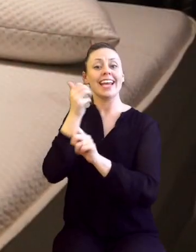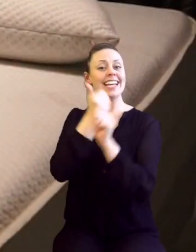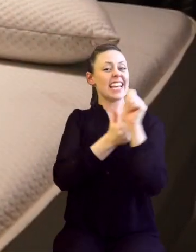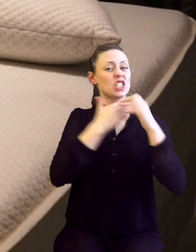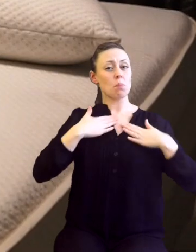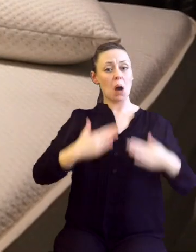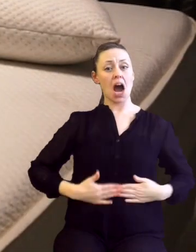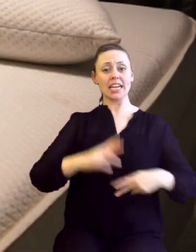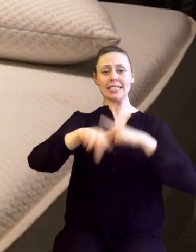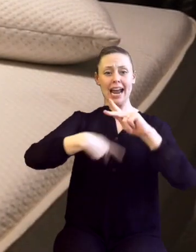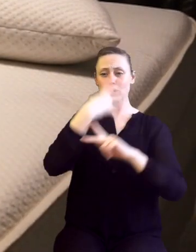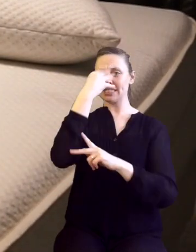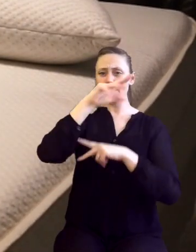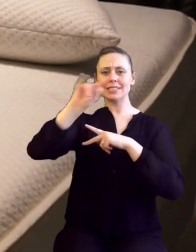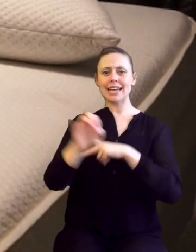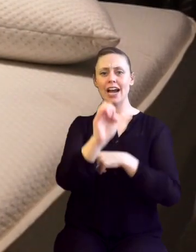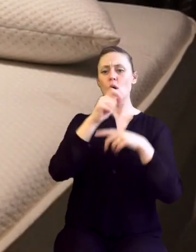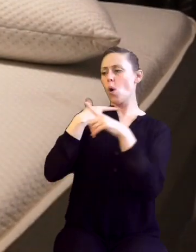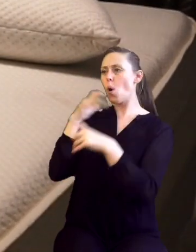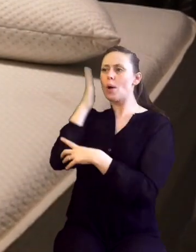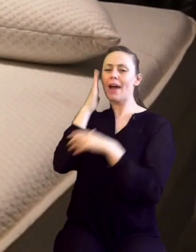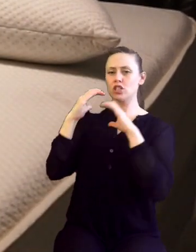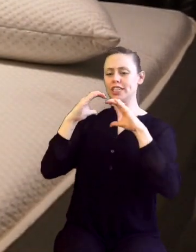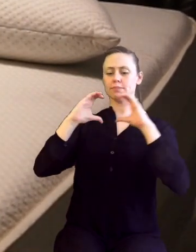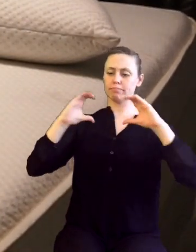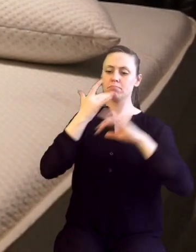type sleep style or even mattress preference is also unique. So we are